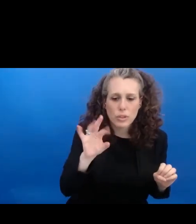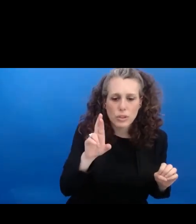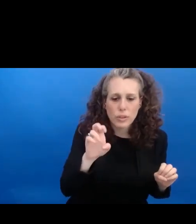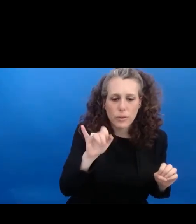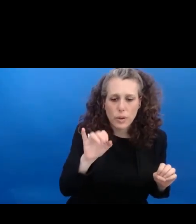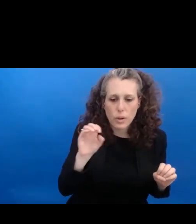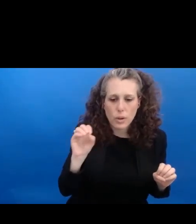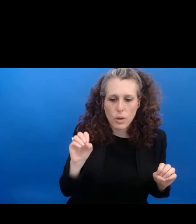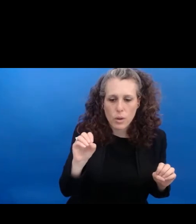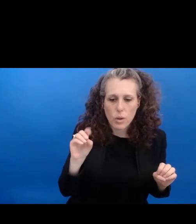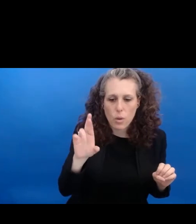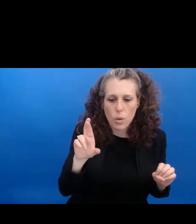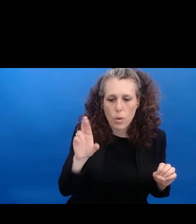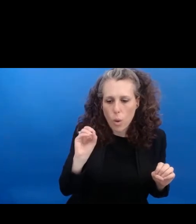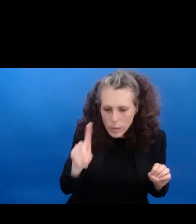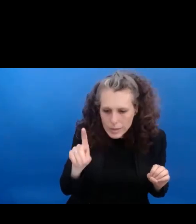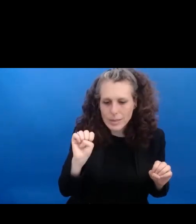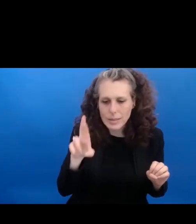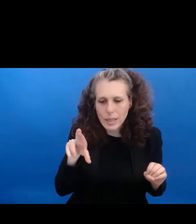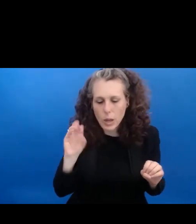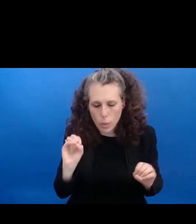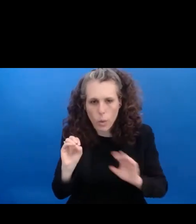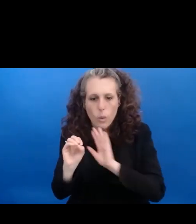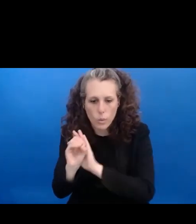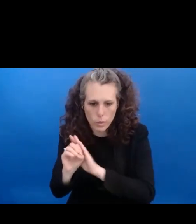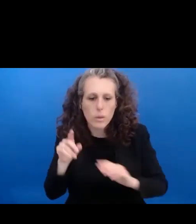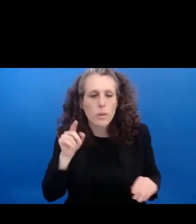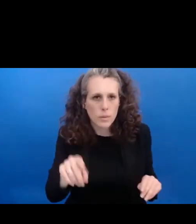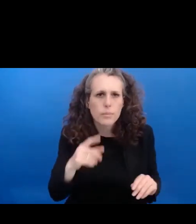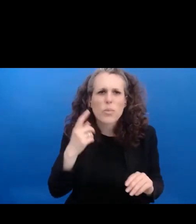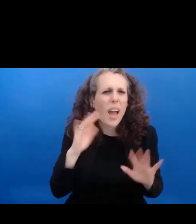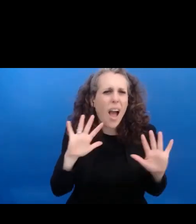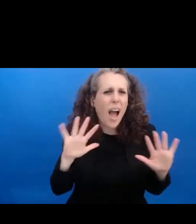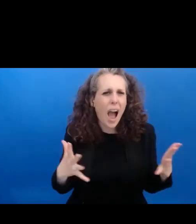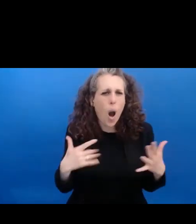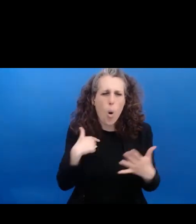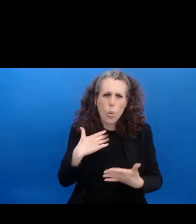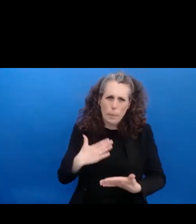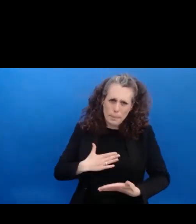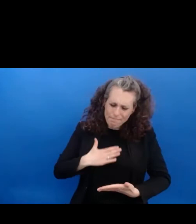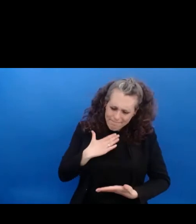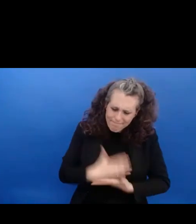my concern is what measures are in place to make sure that persons with disabilities bounce back